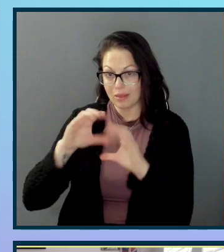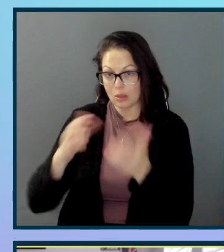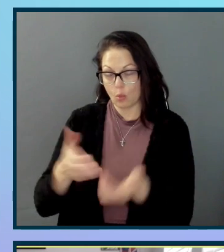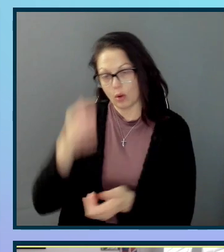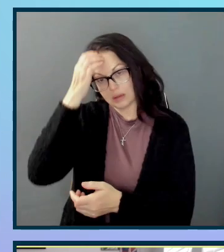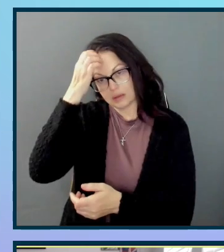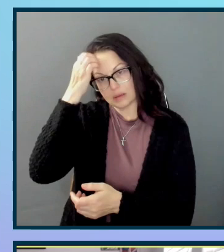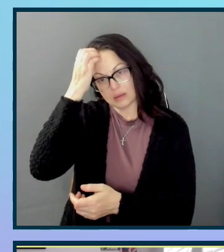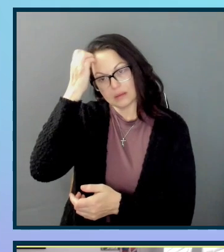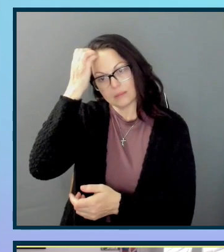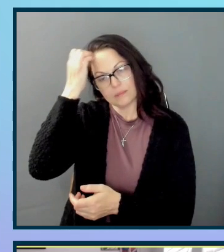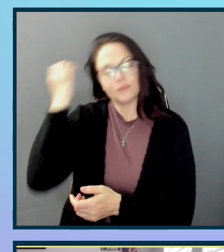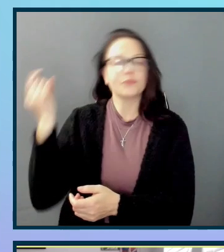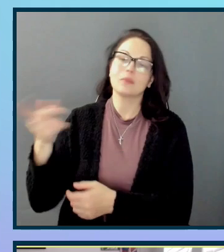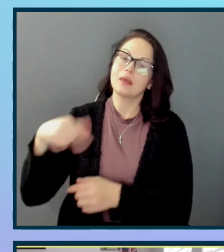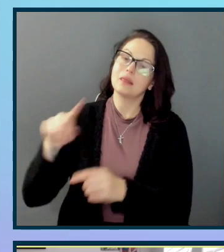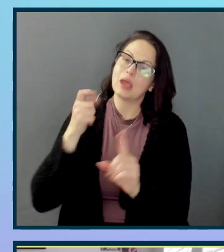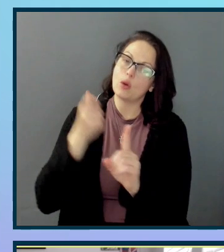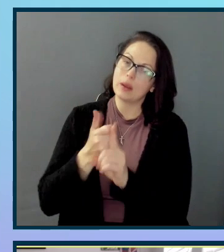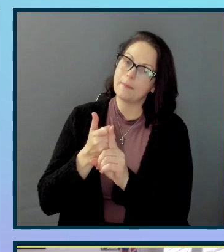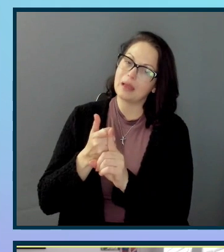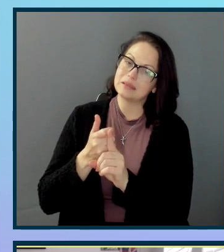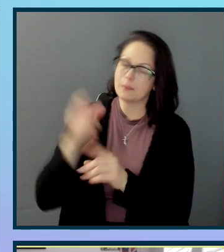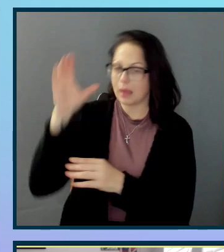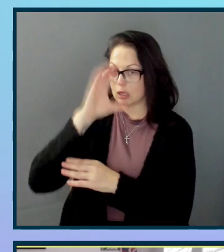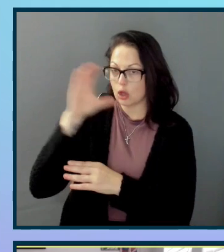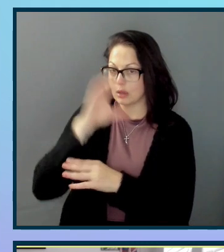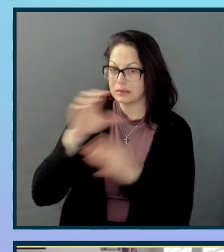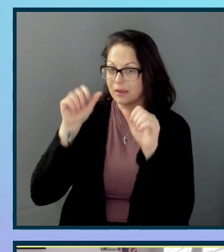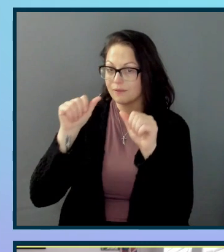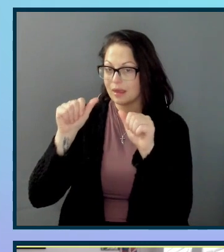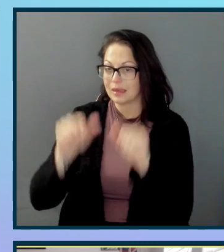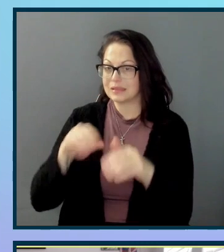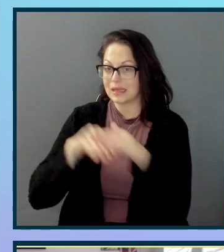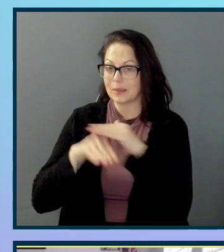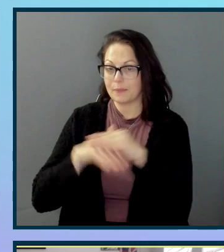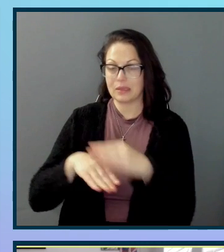are impacted by cognitive accessibility barrier in interfaces that they engage with.